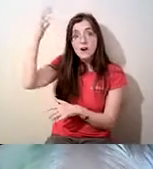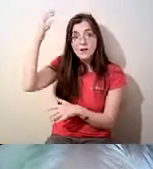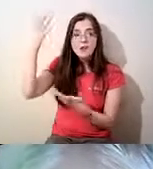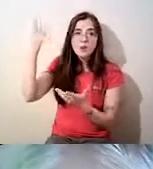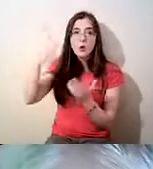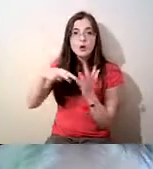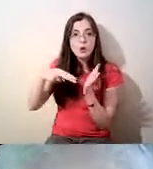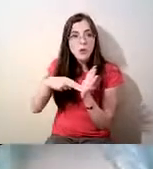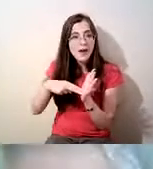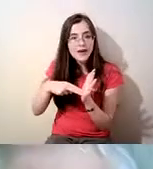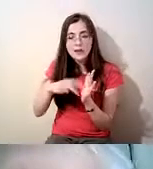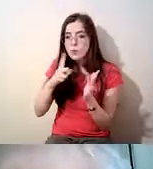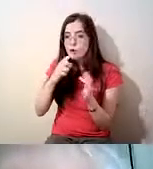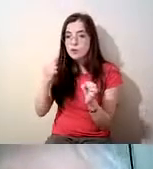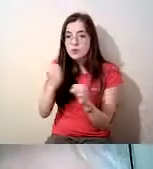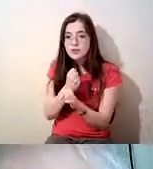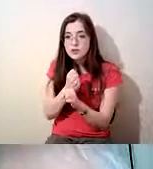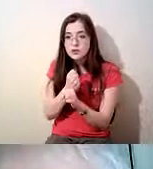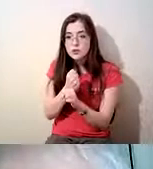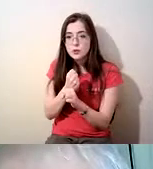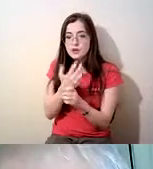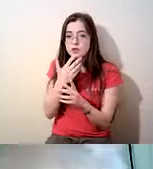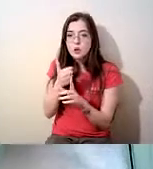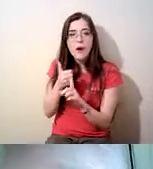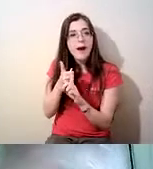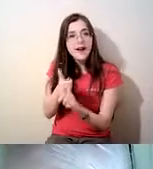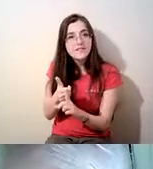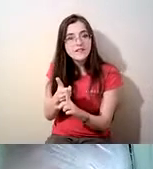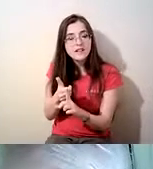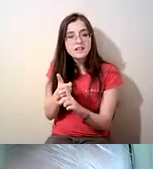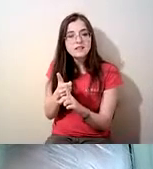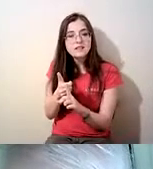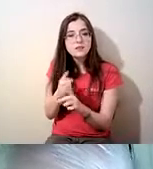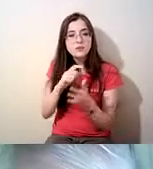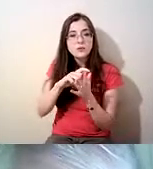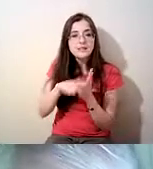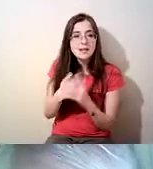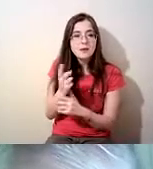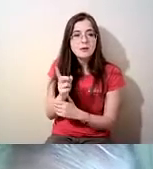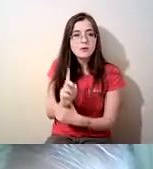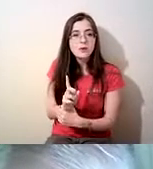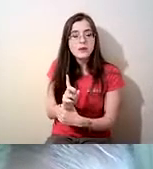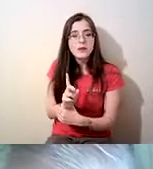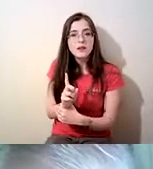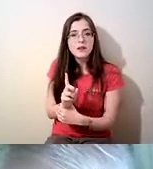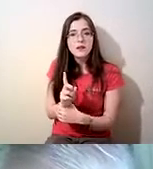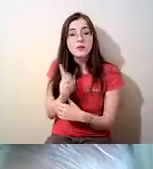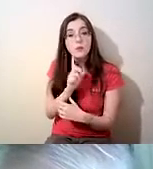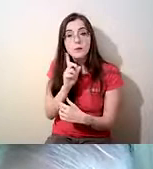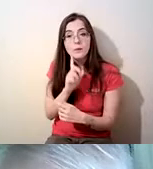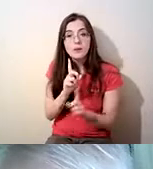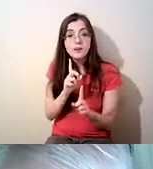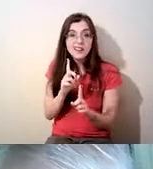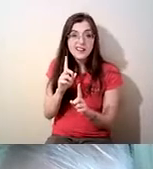we do to advocate so that i mean disabled women i mean the clean water or even climate change impact